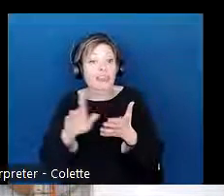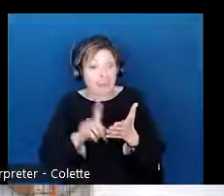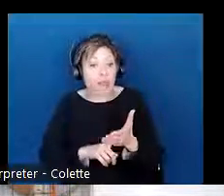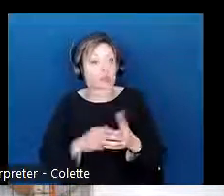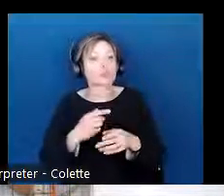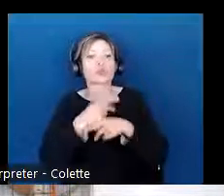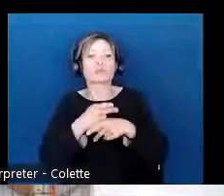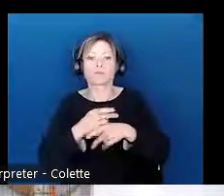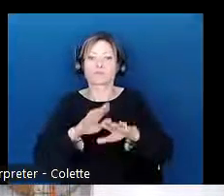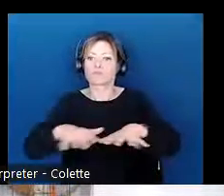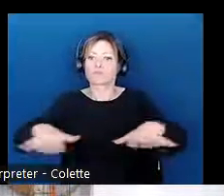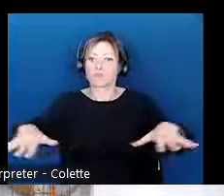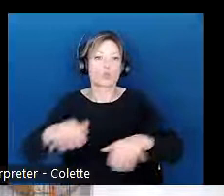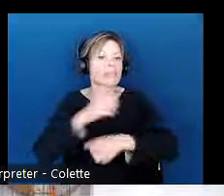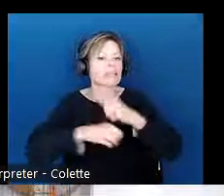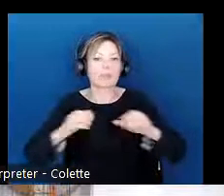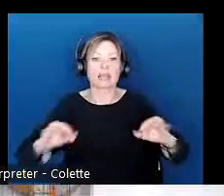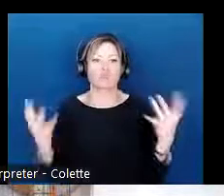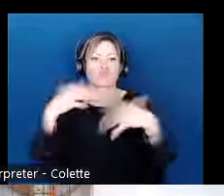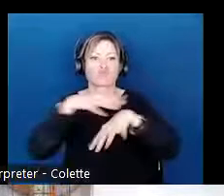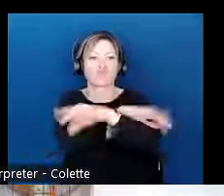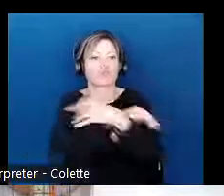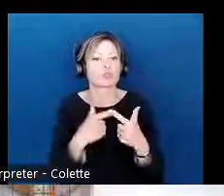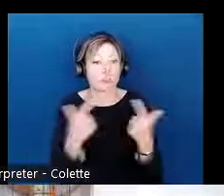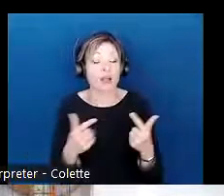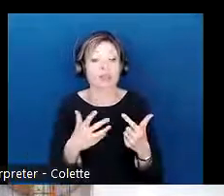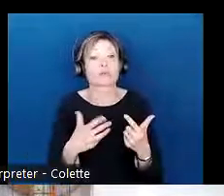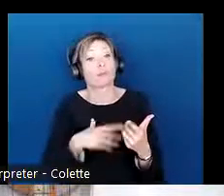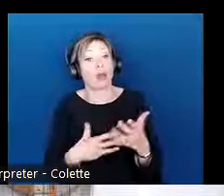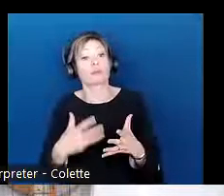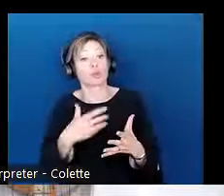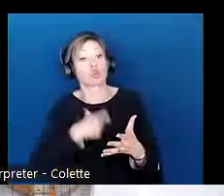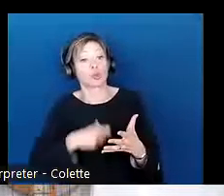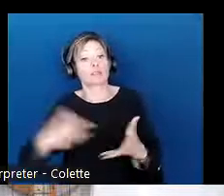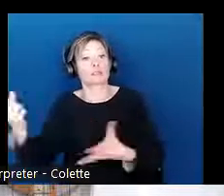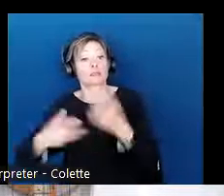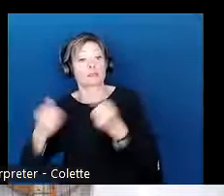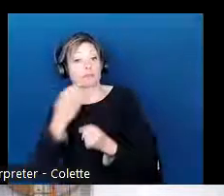secondary Woodland so and then with the pieces of turf that she took out she just built these little